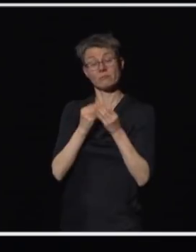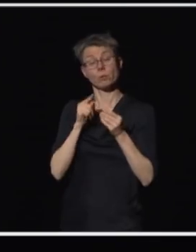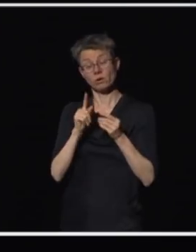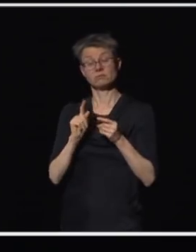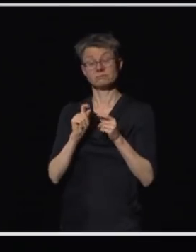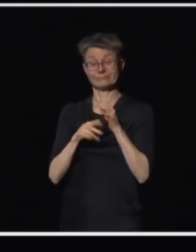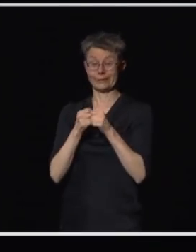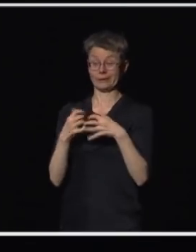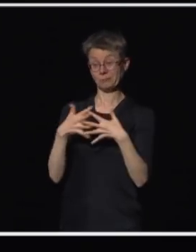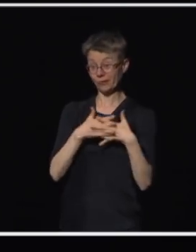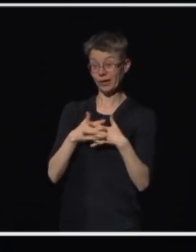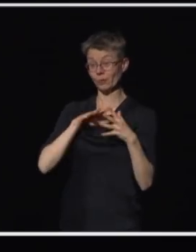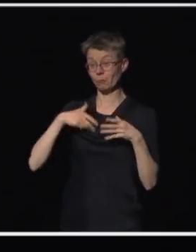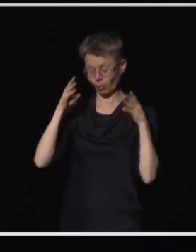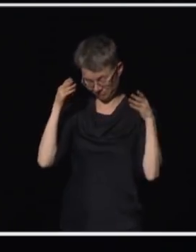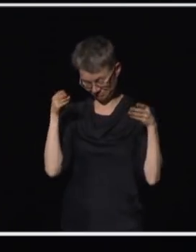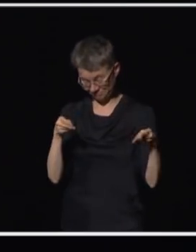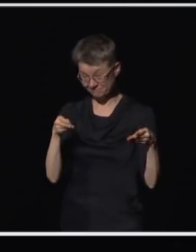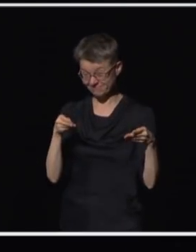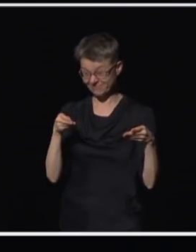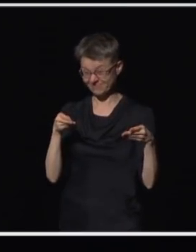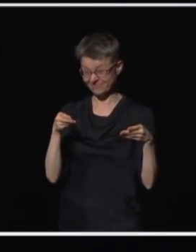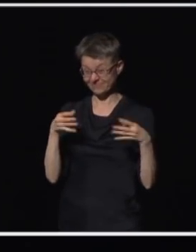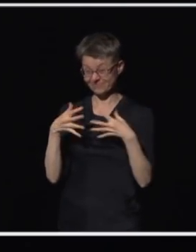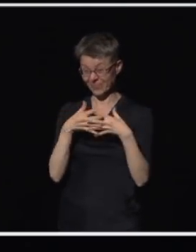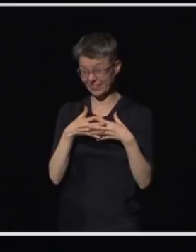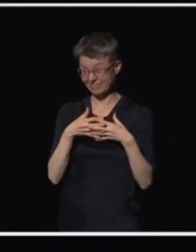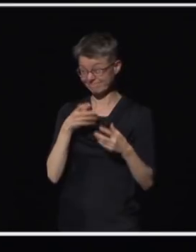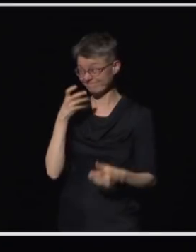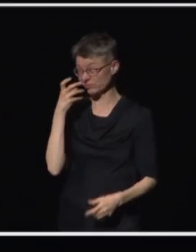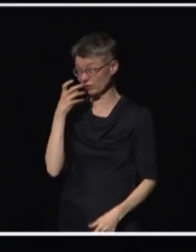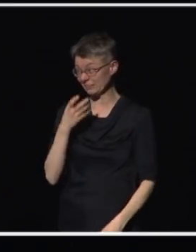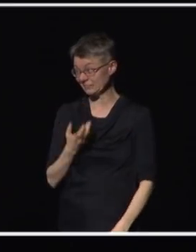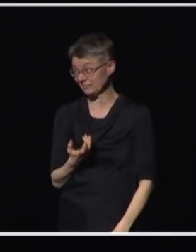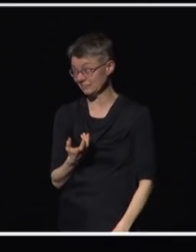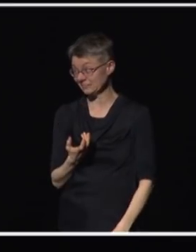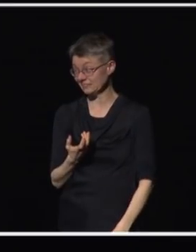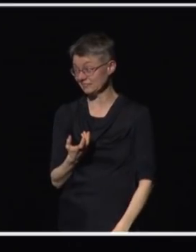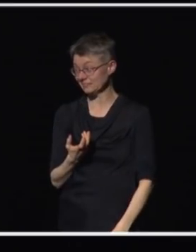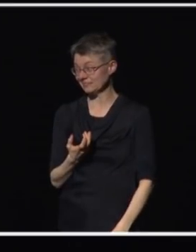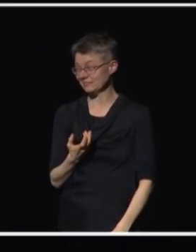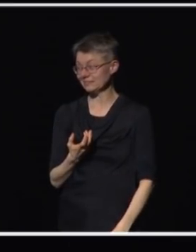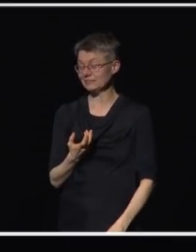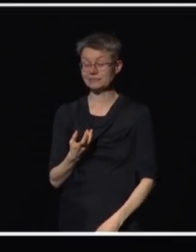I think we tend to be more provincial, regrettably. Apologies, guys. But to be frank, also part